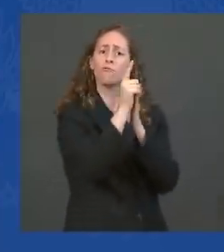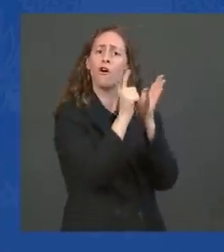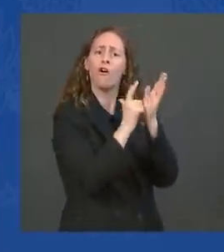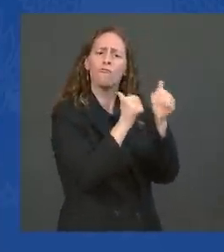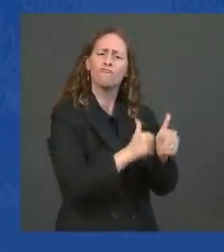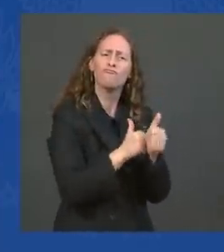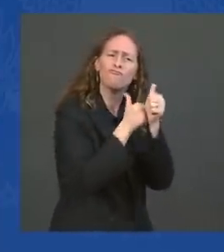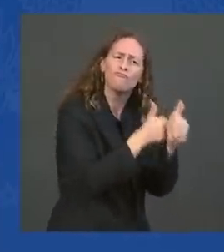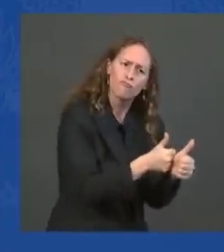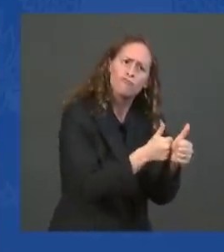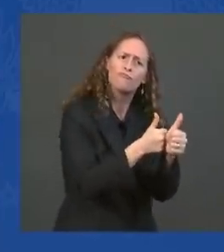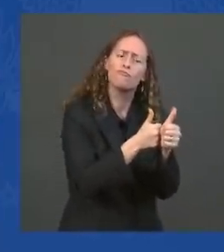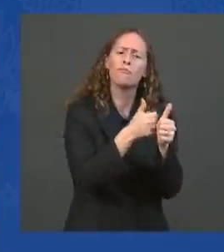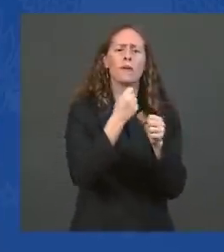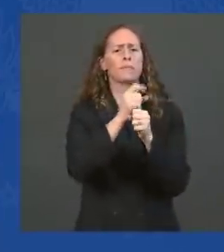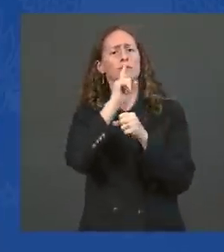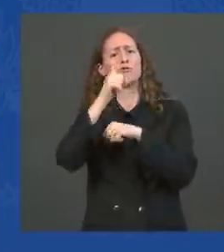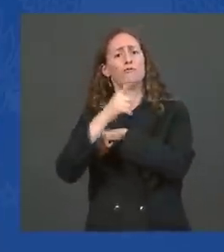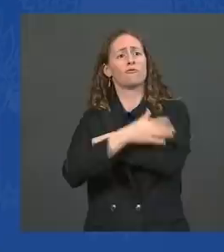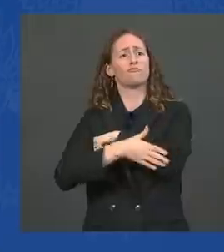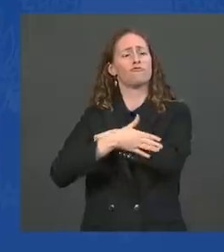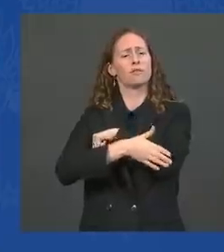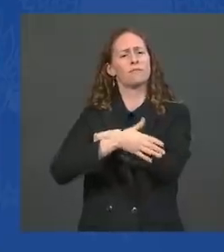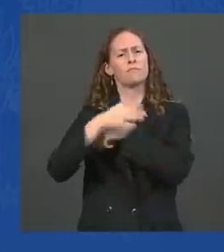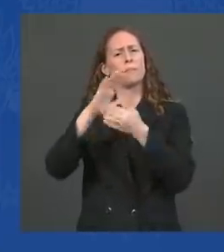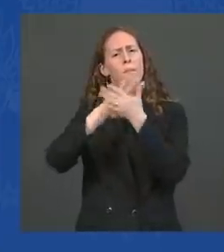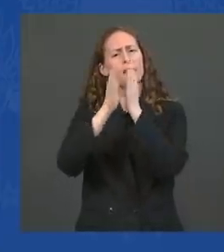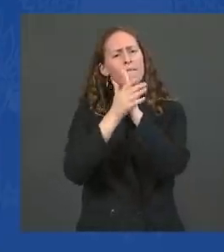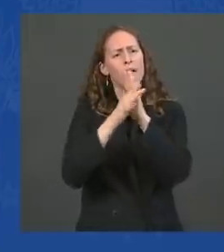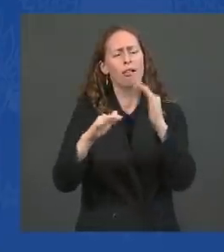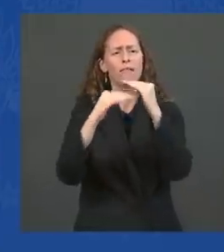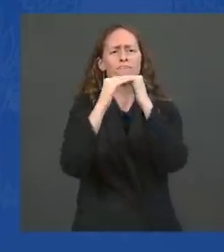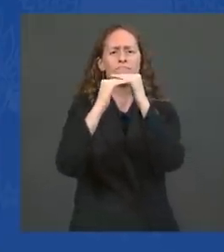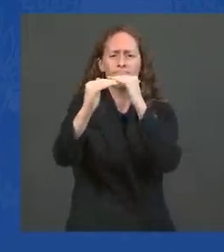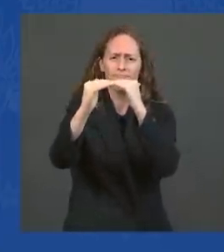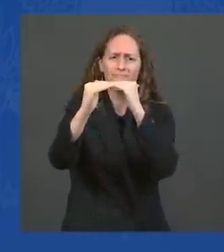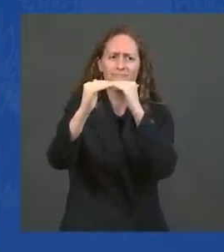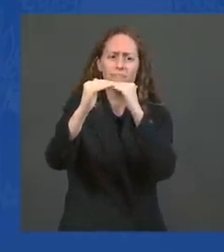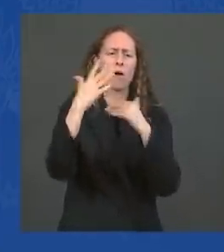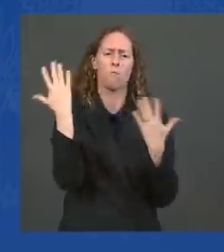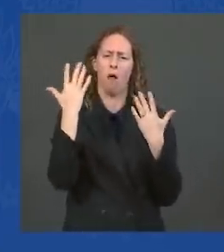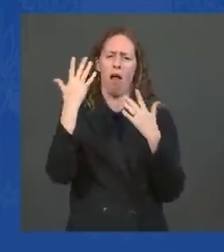And while we've always looked to each other to do what we believe is right, we have never left at -- each other.